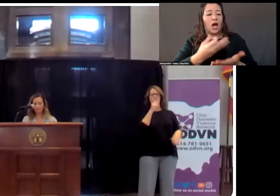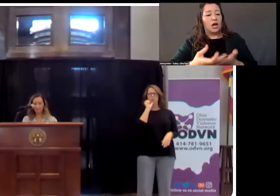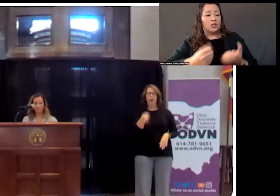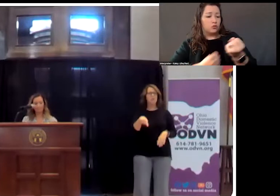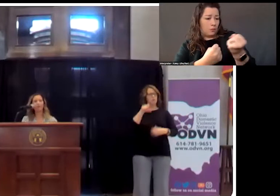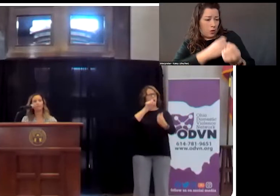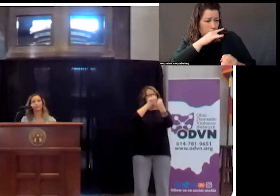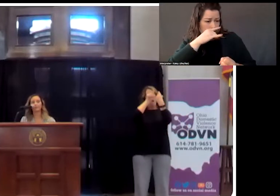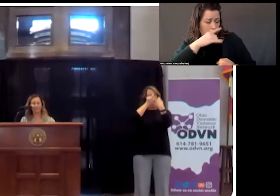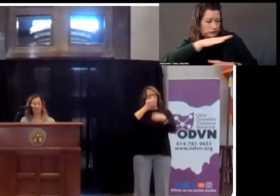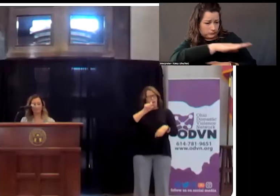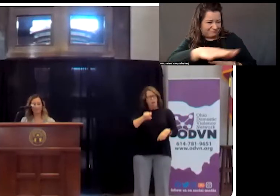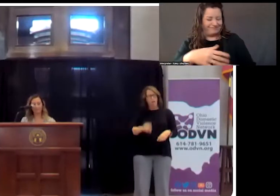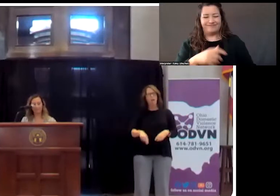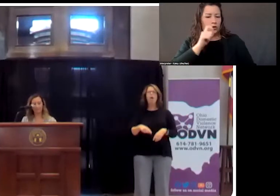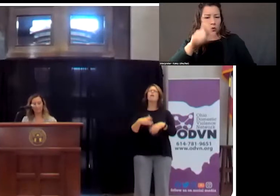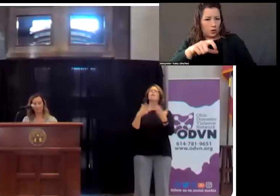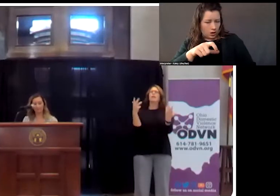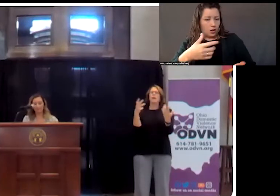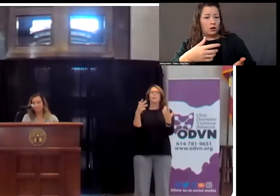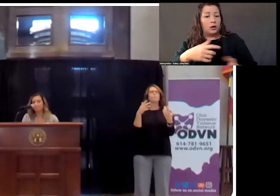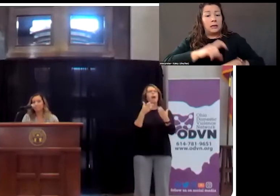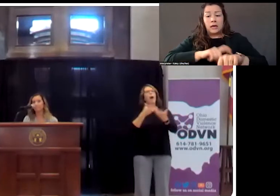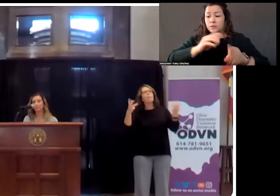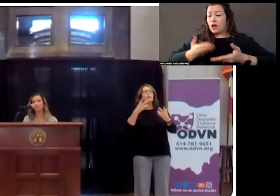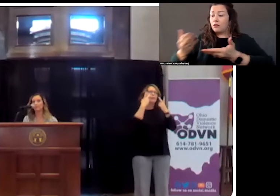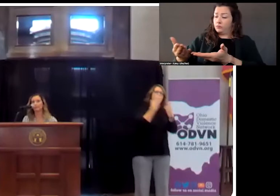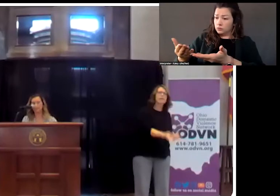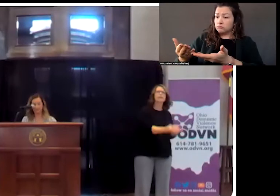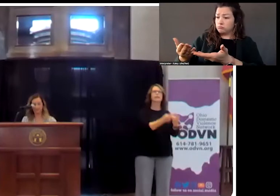Times I'd offer him parenting time and he would deny that time.